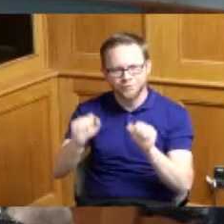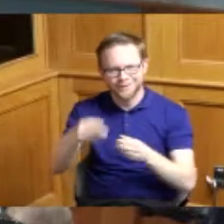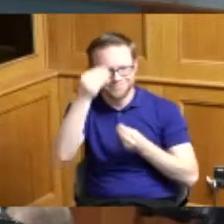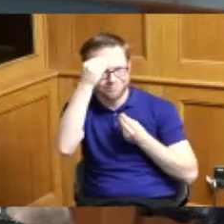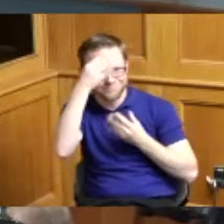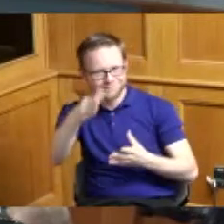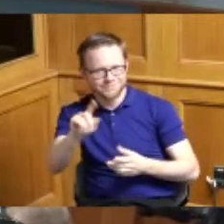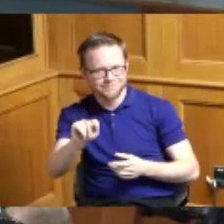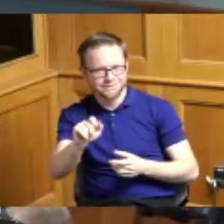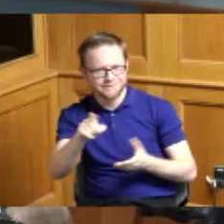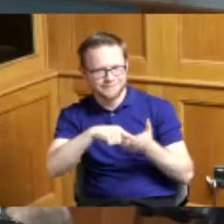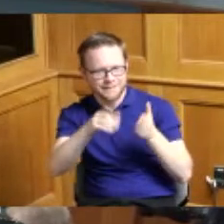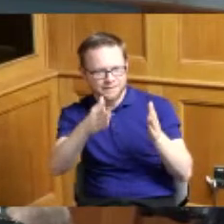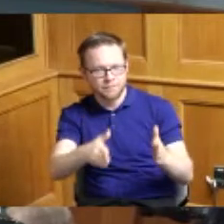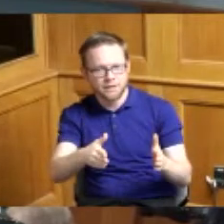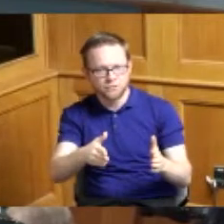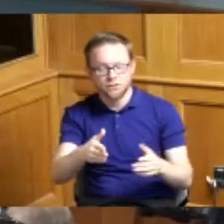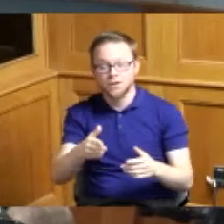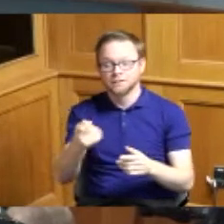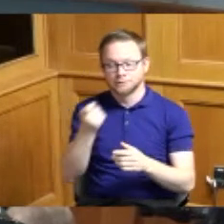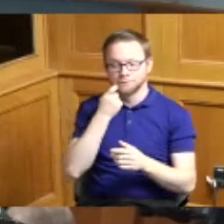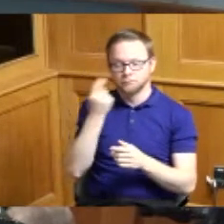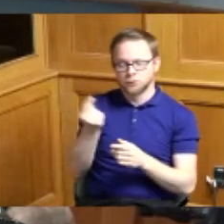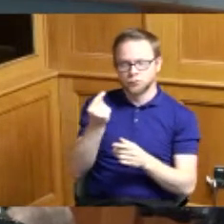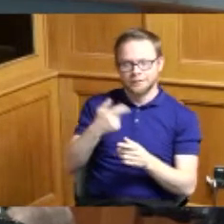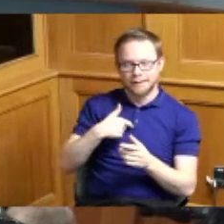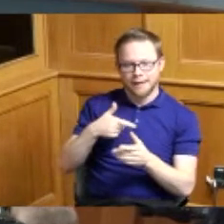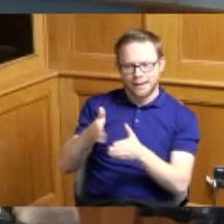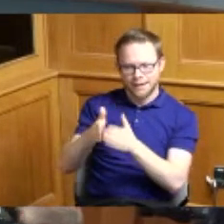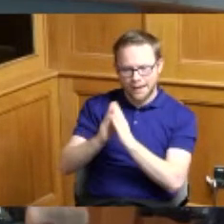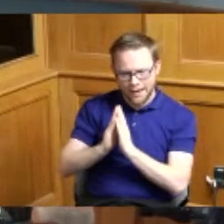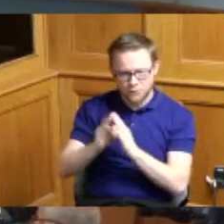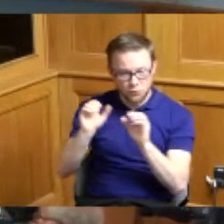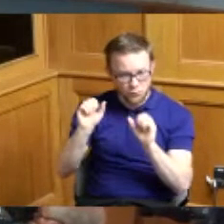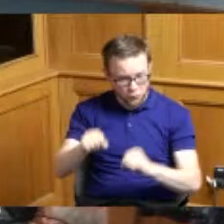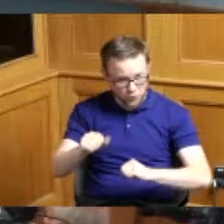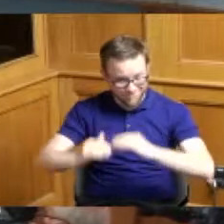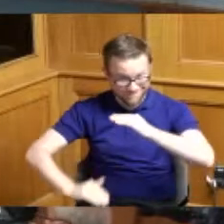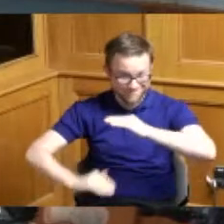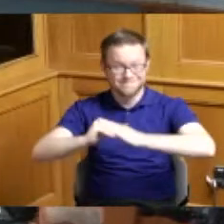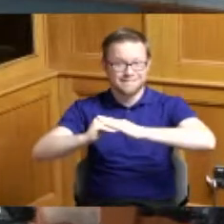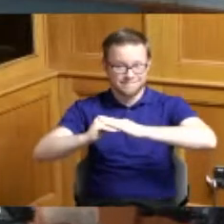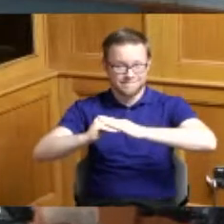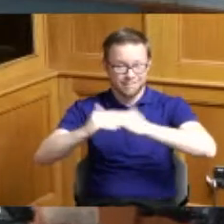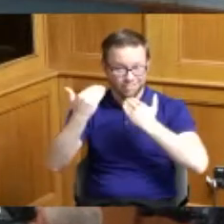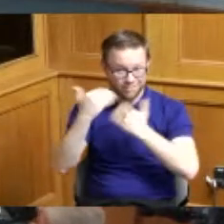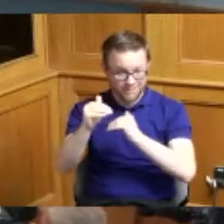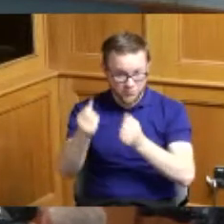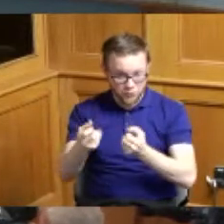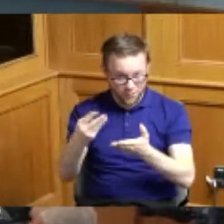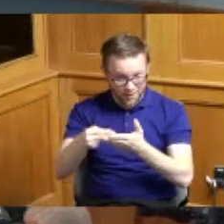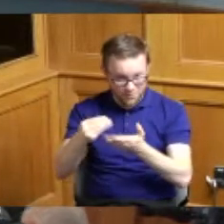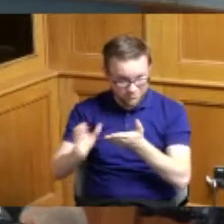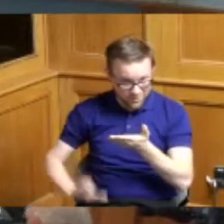a video was asked I know I asked about having a cap now you said in that fund is what 46 million